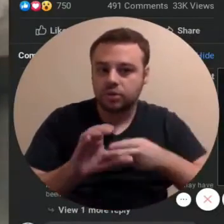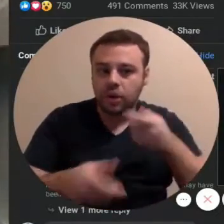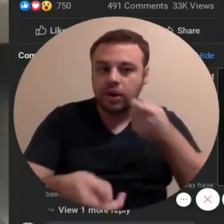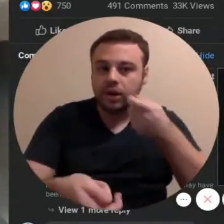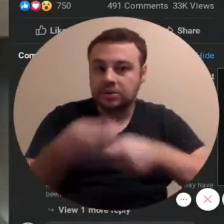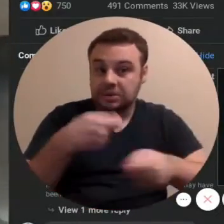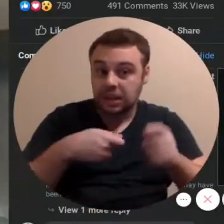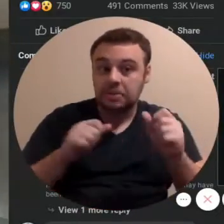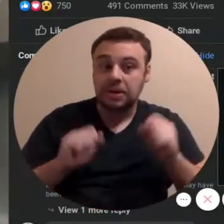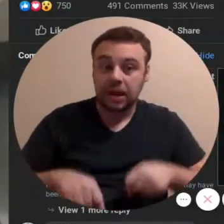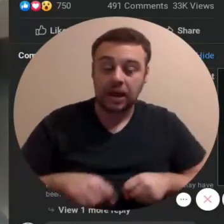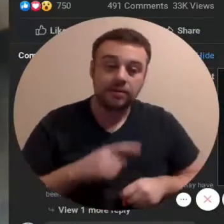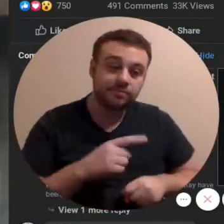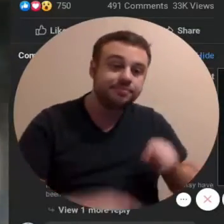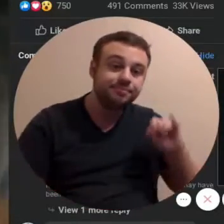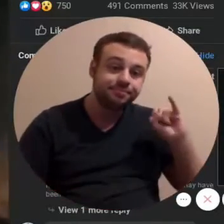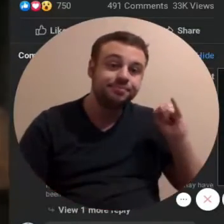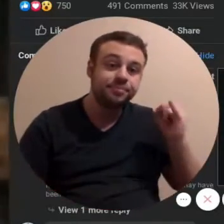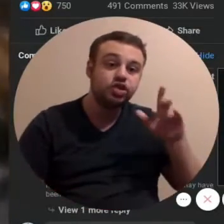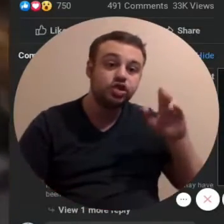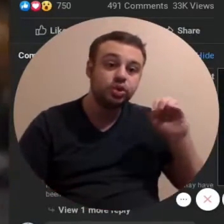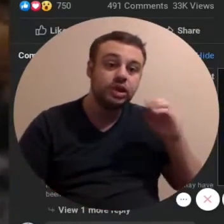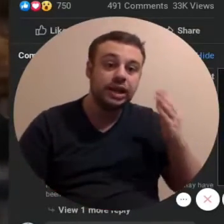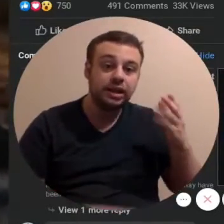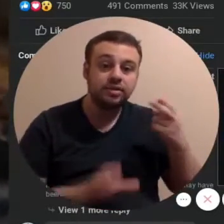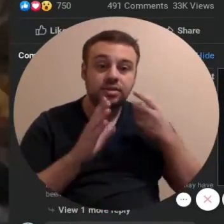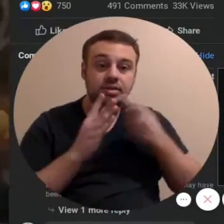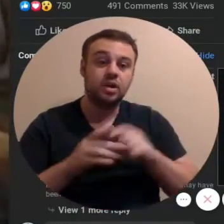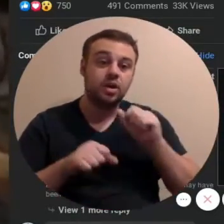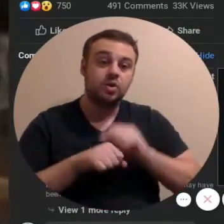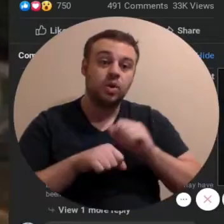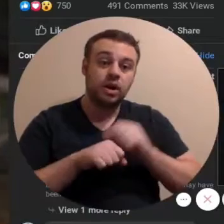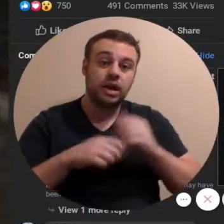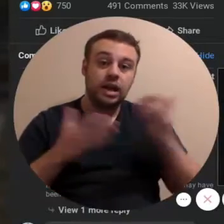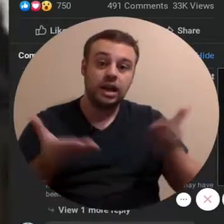she has been pulled into animal care. He doesn't like that kale.